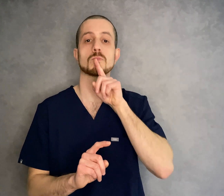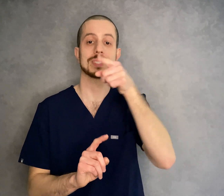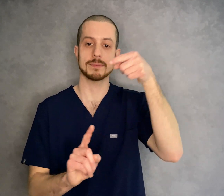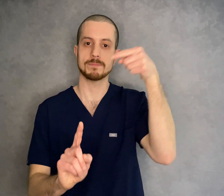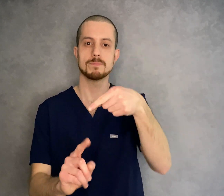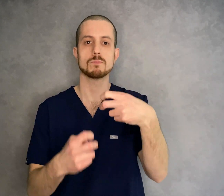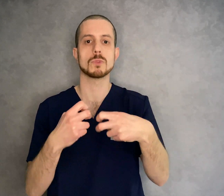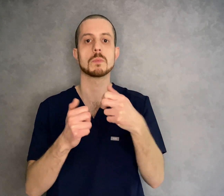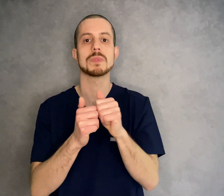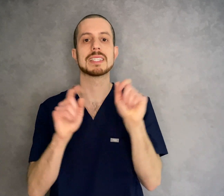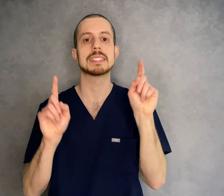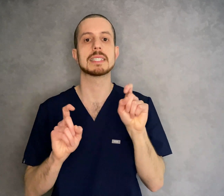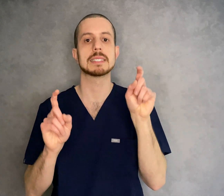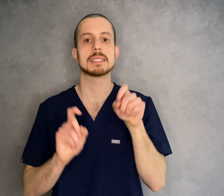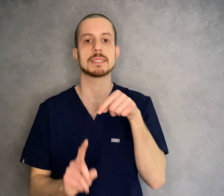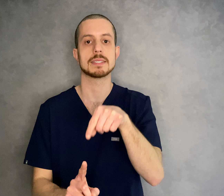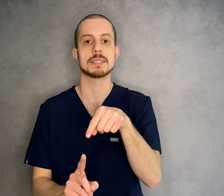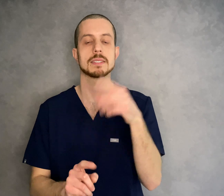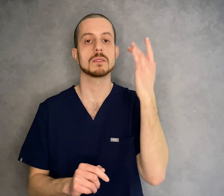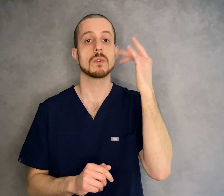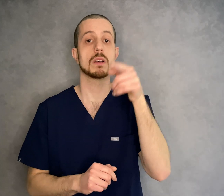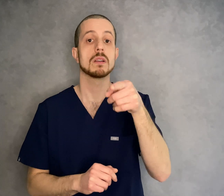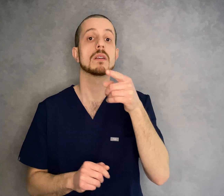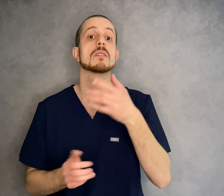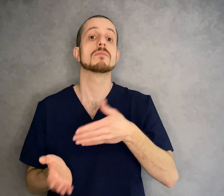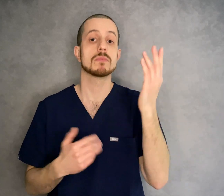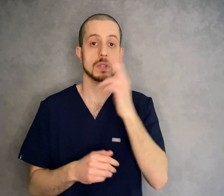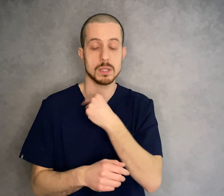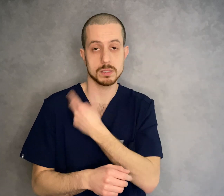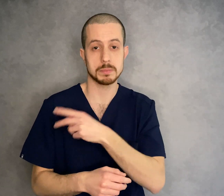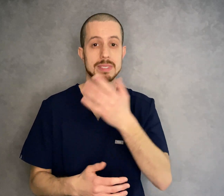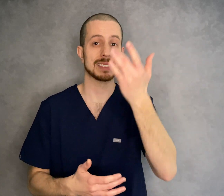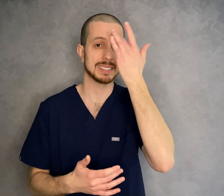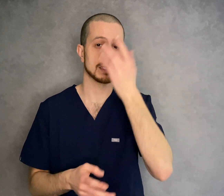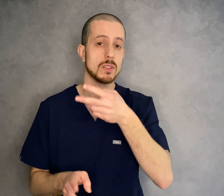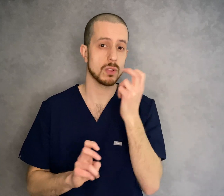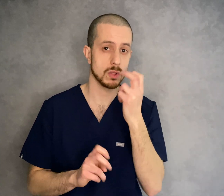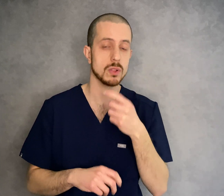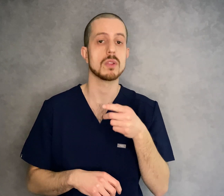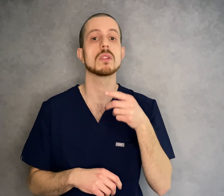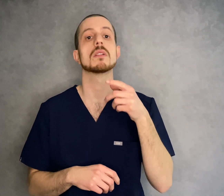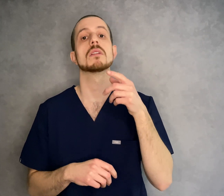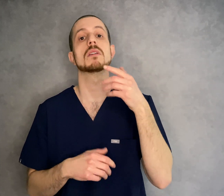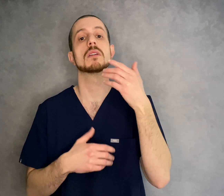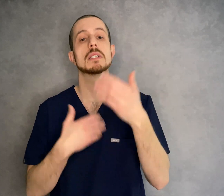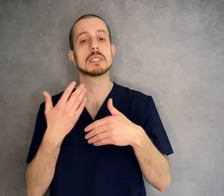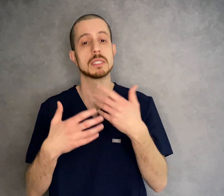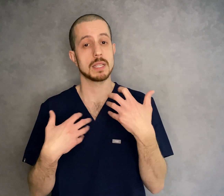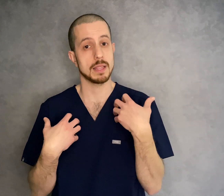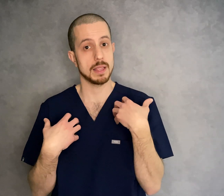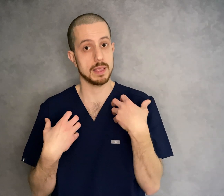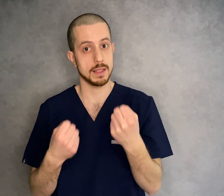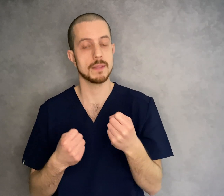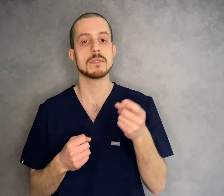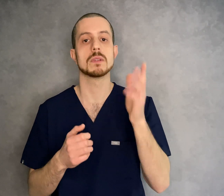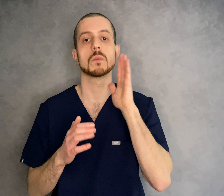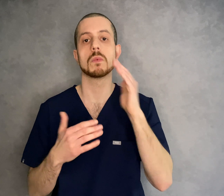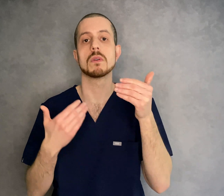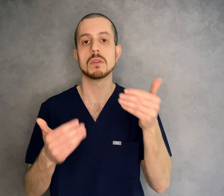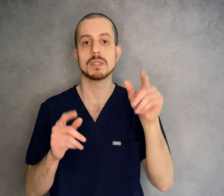is that this appears to have been due to a problem with the test. When people are sick and taken to the hospital, and recover, they will be tested again with